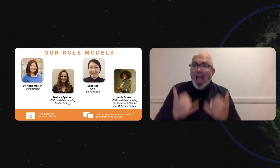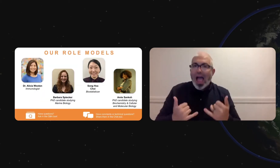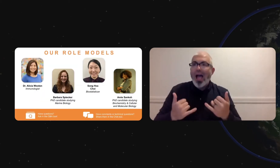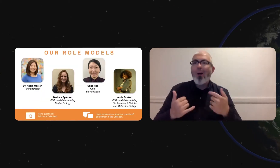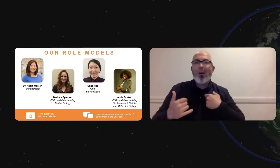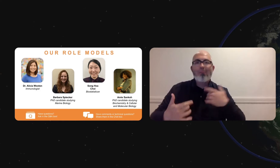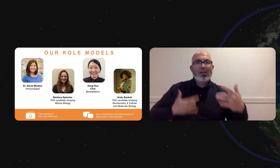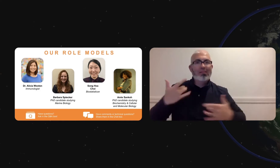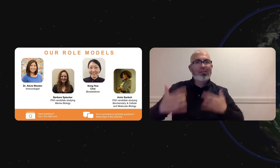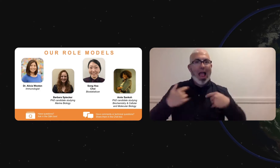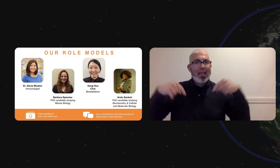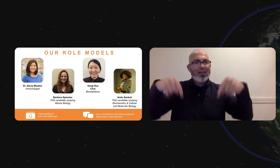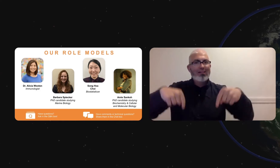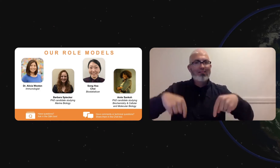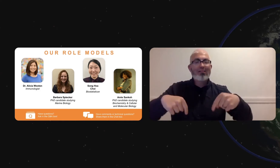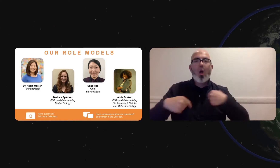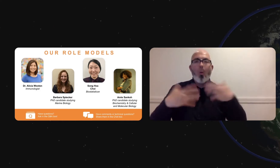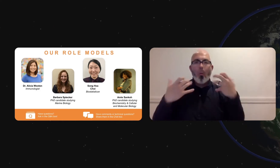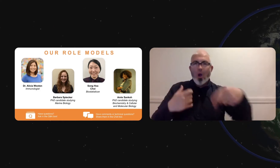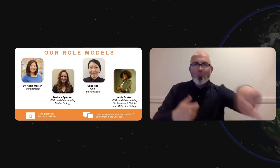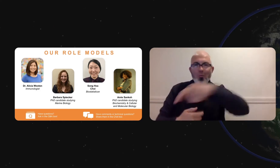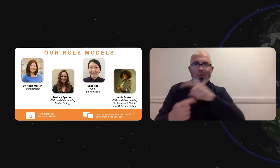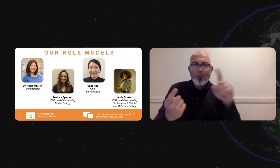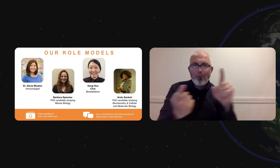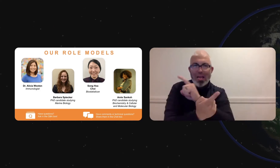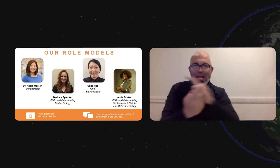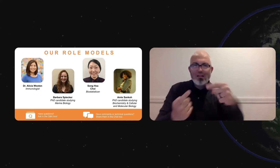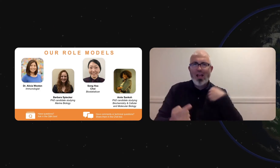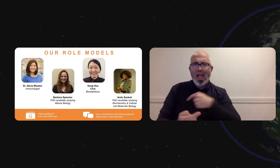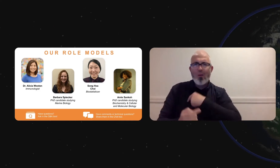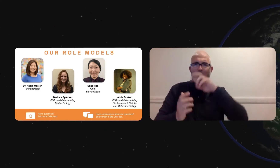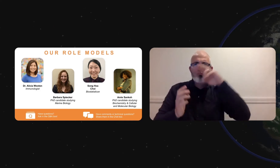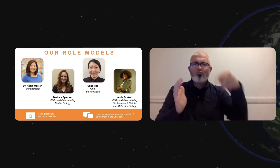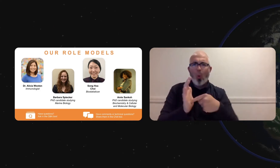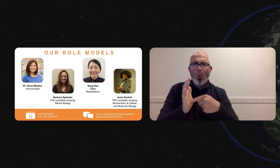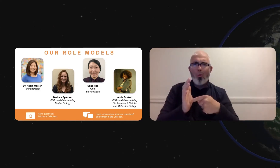Now we've reached the moment I'm so excited for.